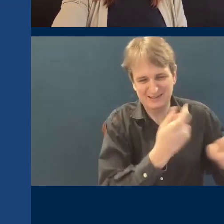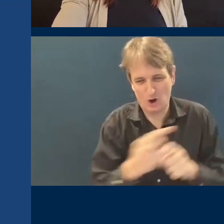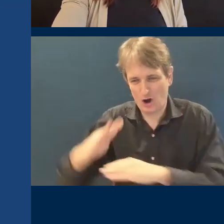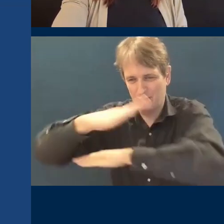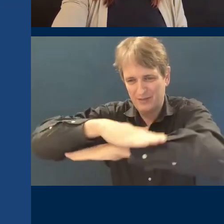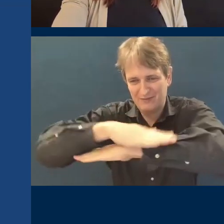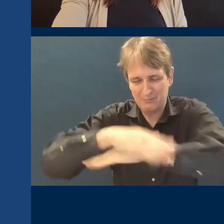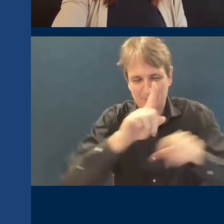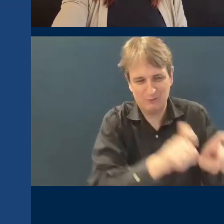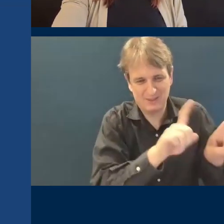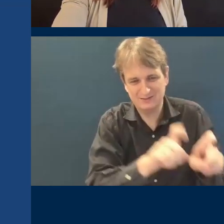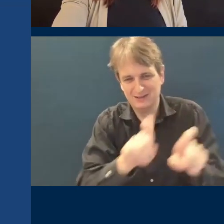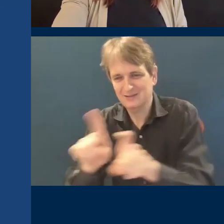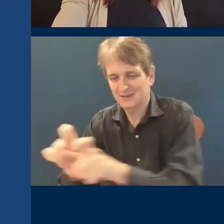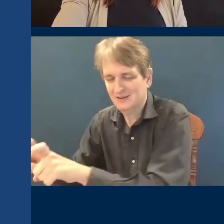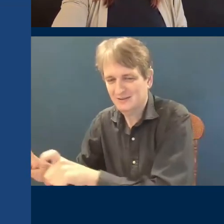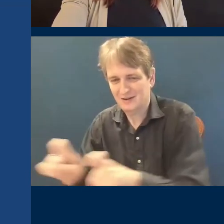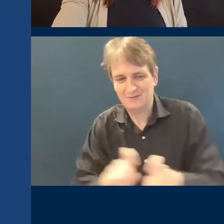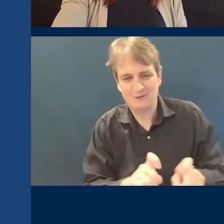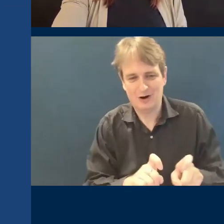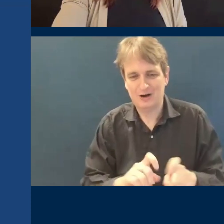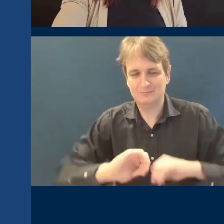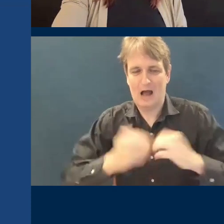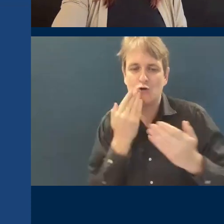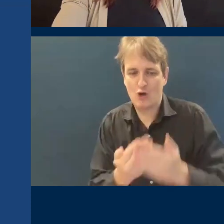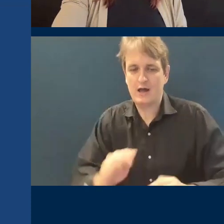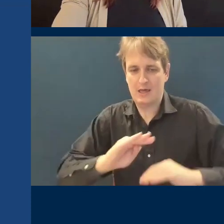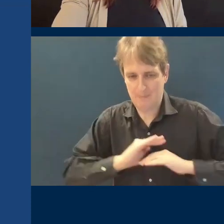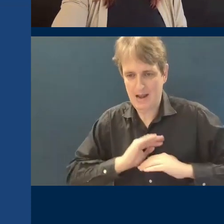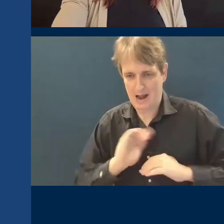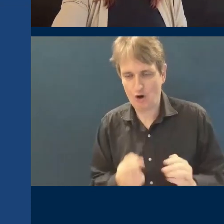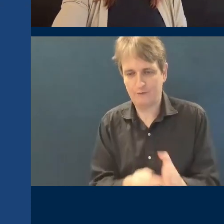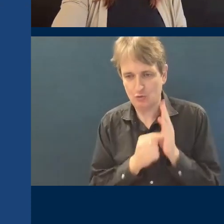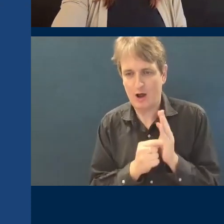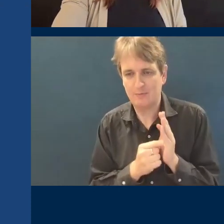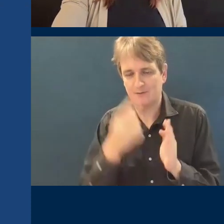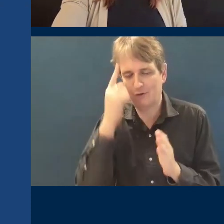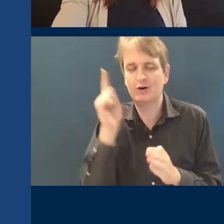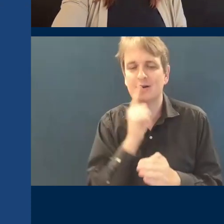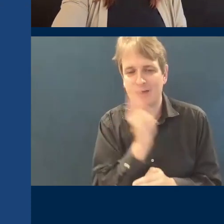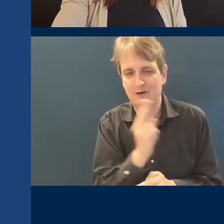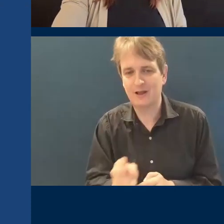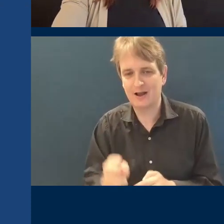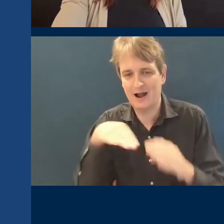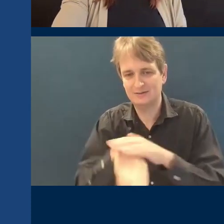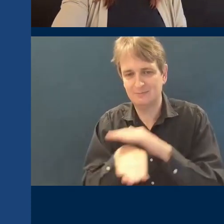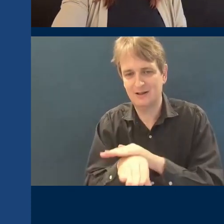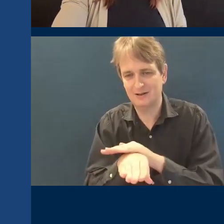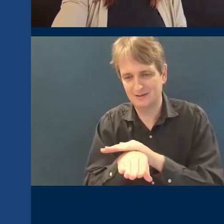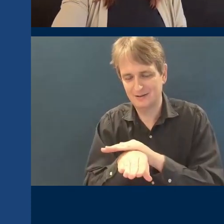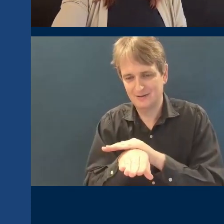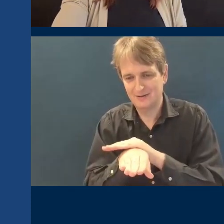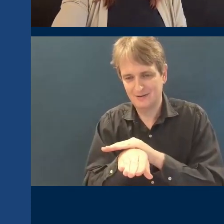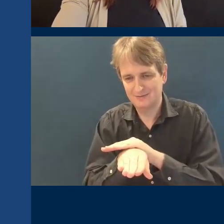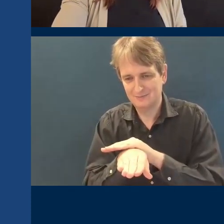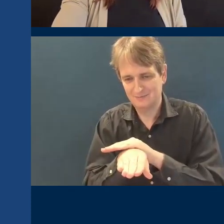So we've tested all of these different platforms to see how they, how they work, and how well they satisfy the requirements for deaf and hard of hearing accessibility.